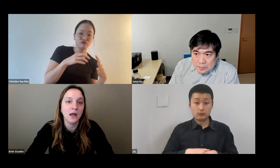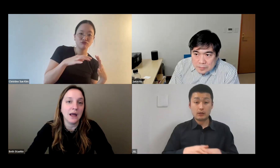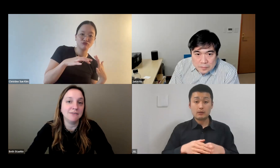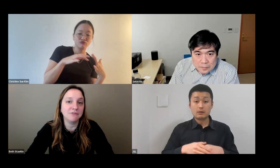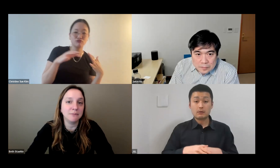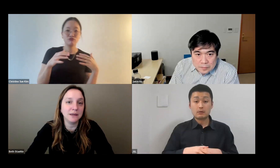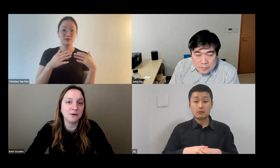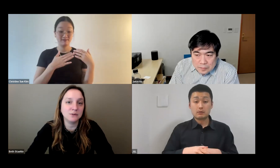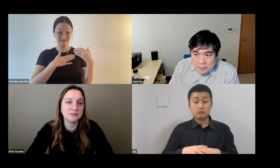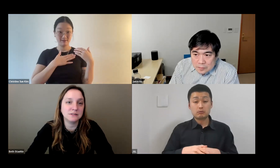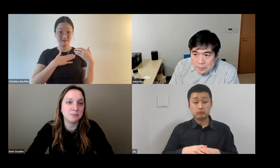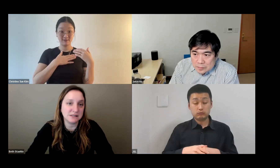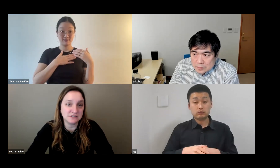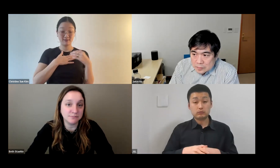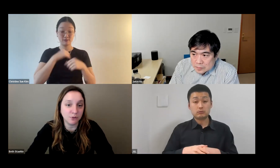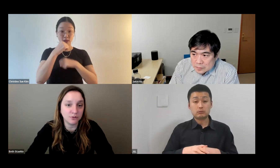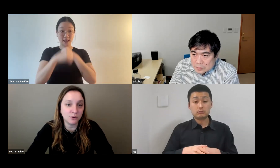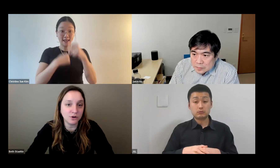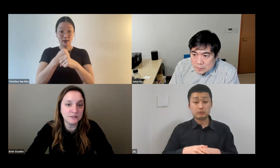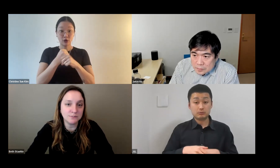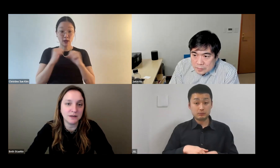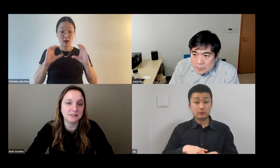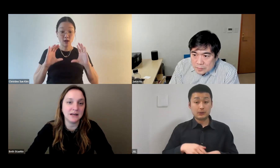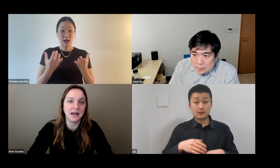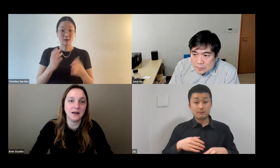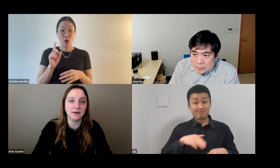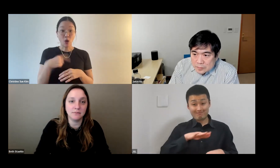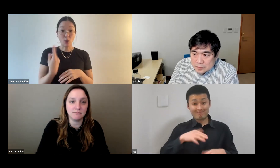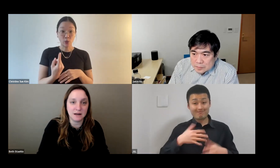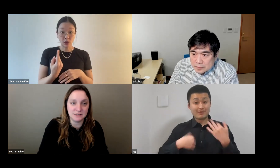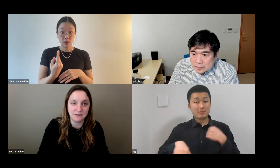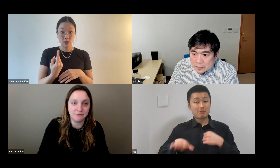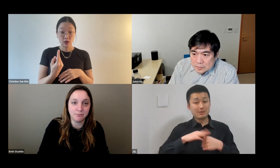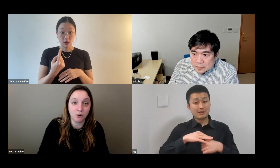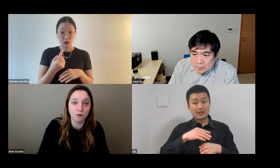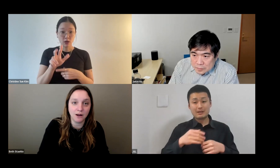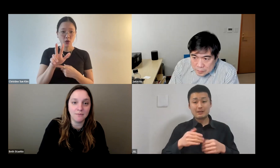And for me it was the best of both worlds because I had my deaf program